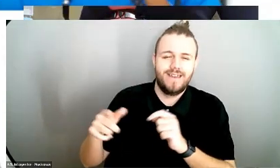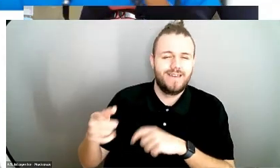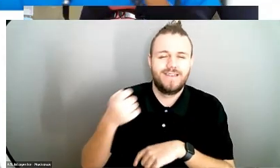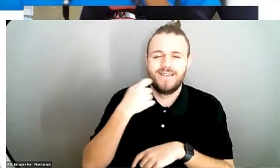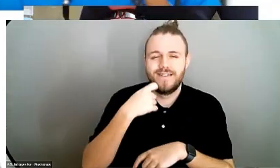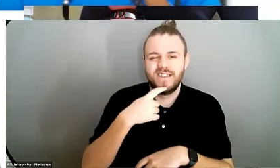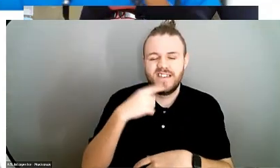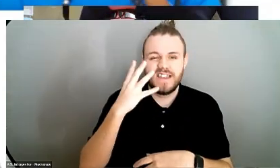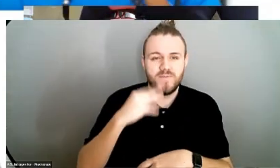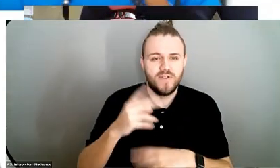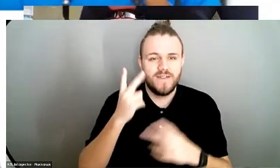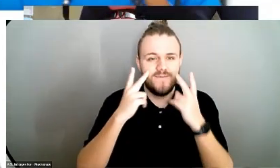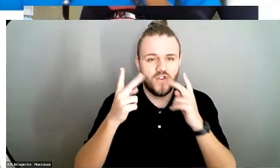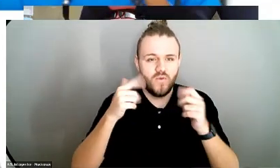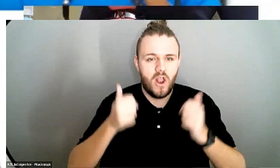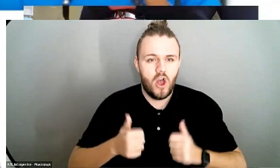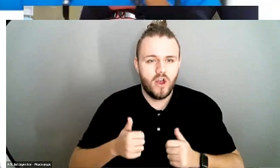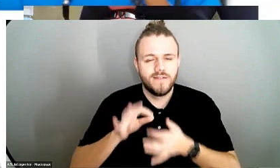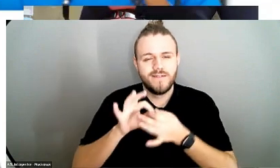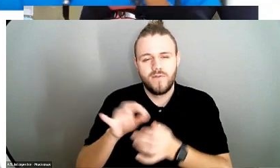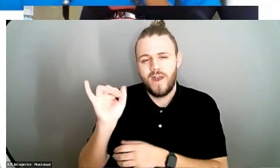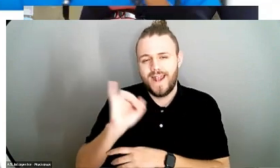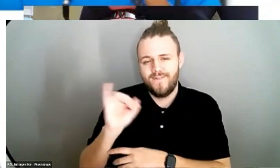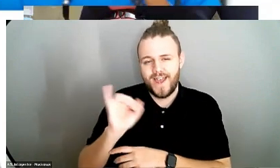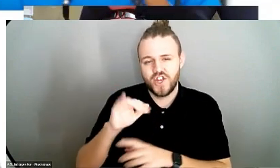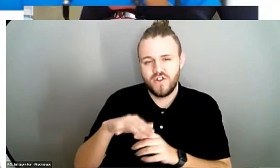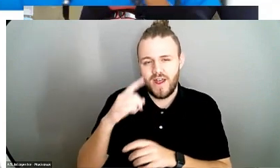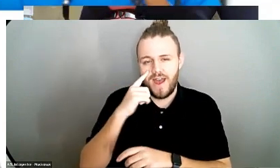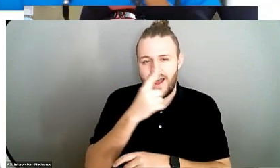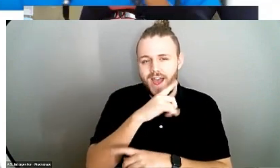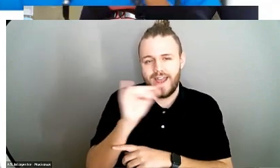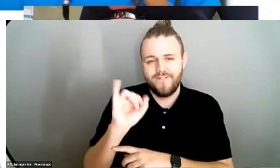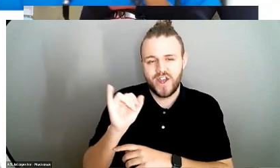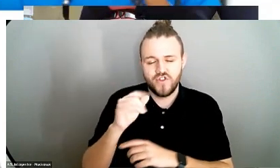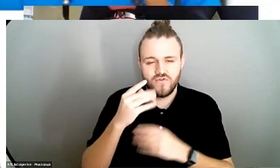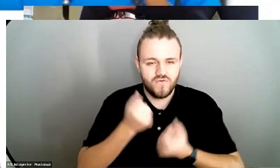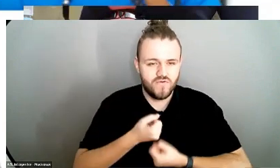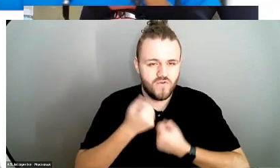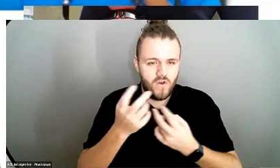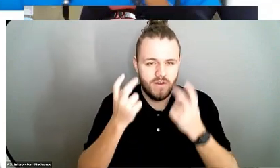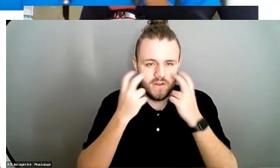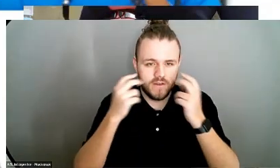visual loss due to an infection in their eyes. And it had nothing to do with something that would be